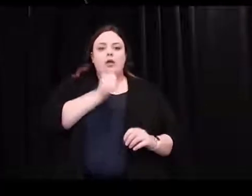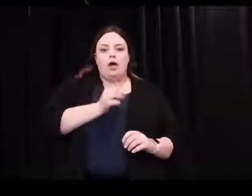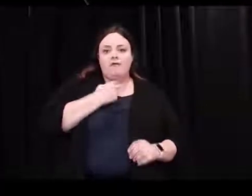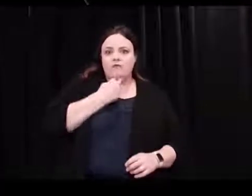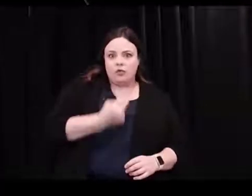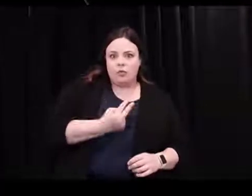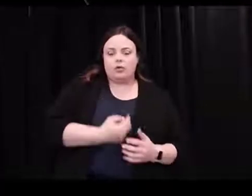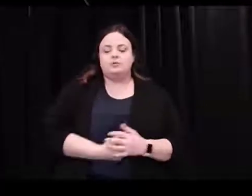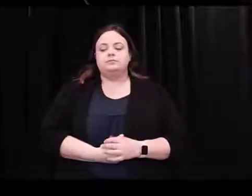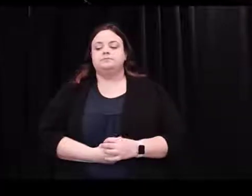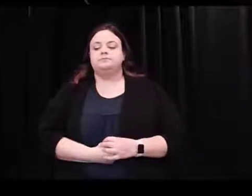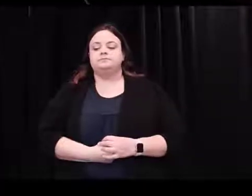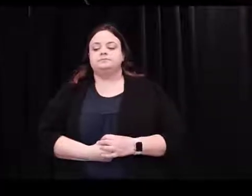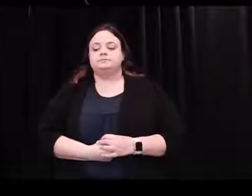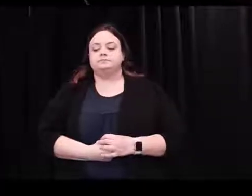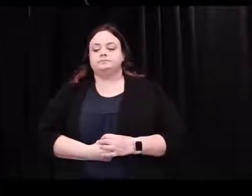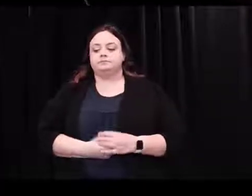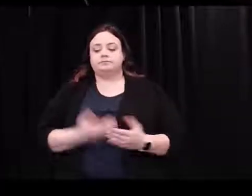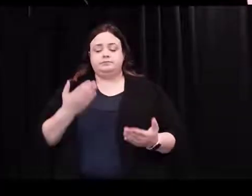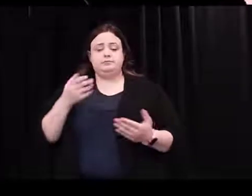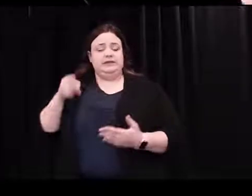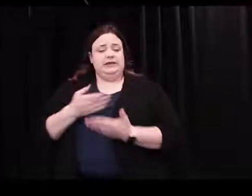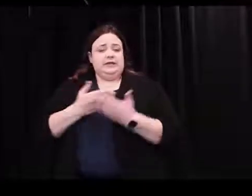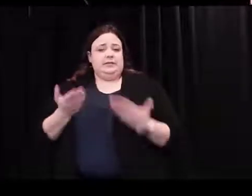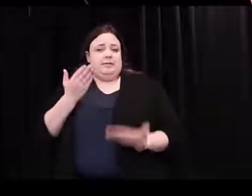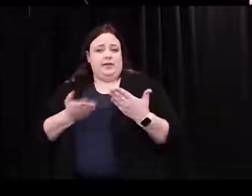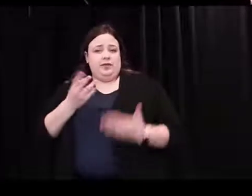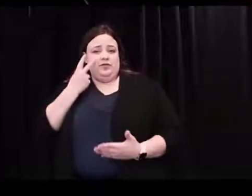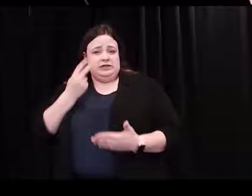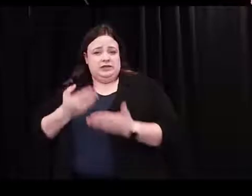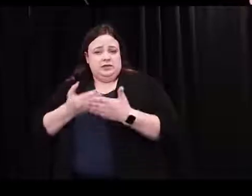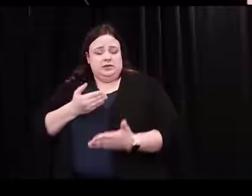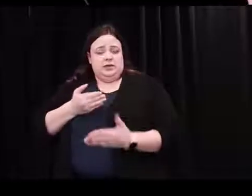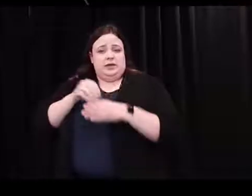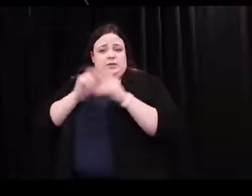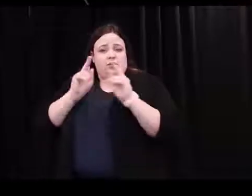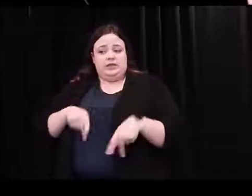that that a lot of you might have already seen in person. This is a projecting device